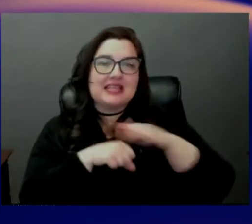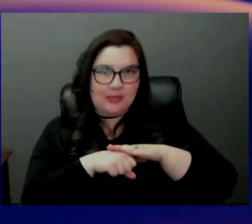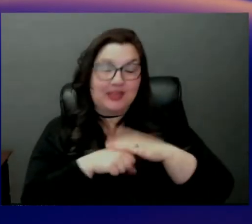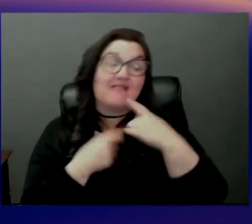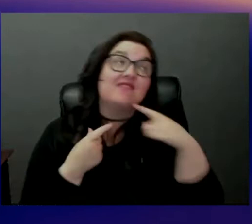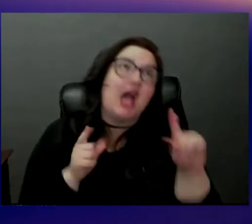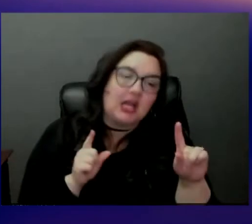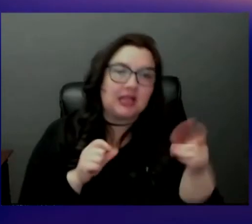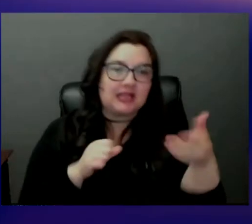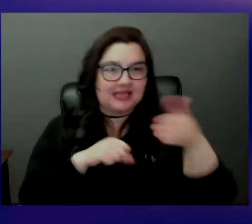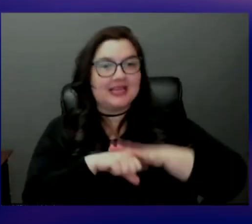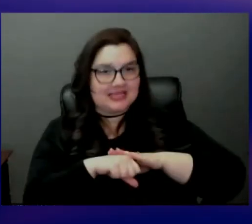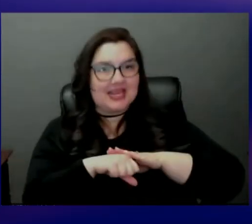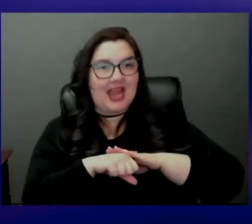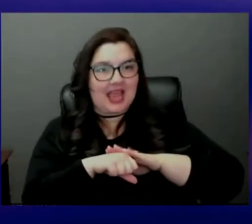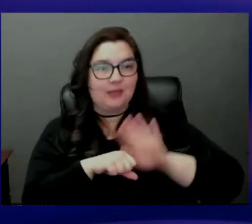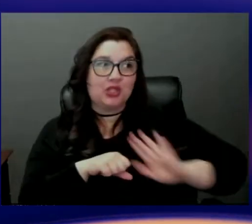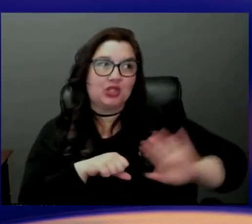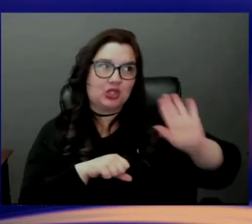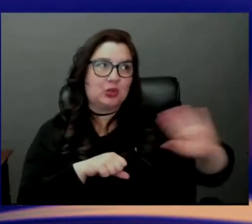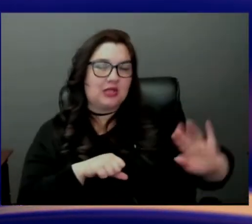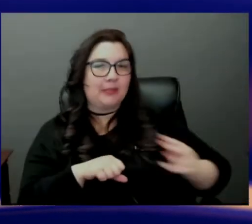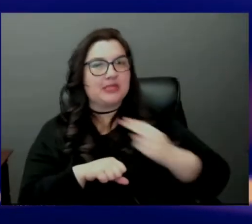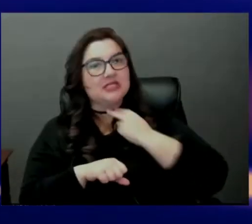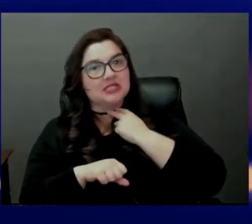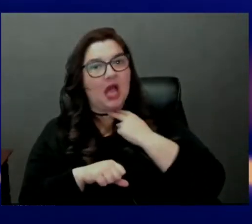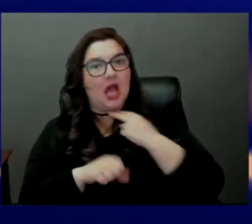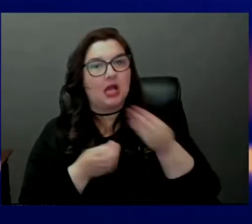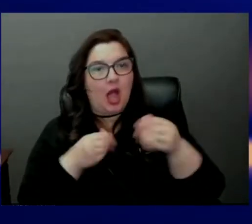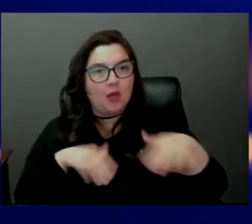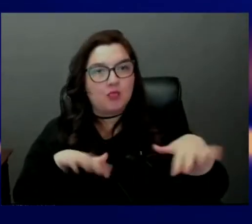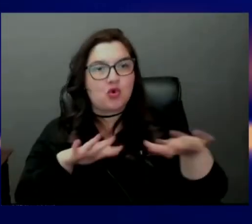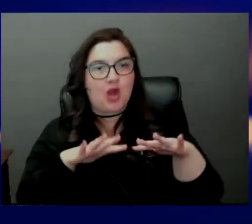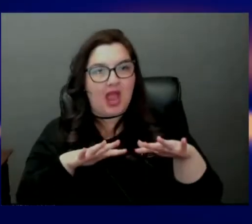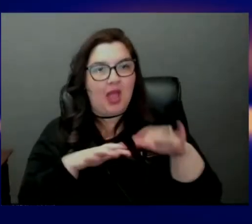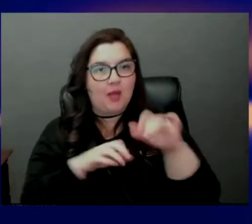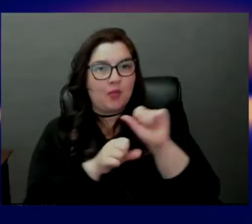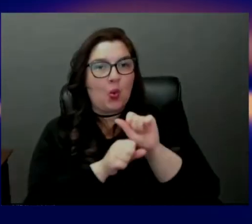kind of stuck on prem workloads for low latency storage IO,